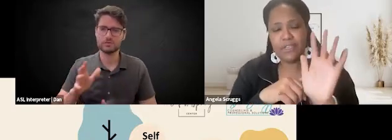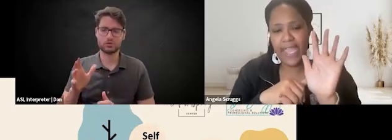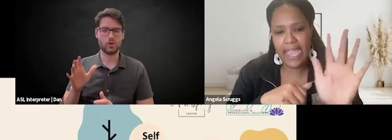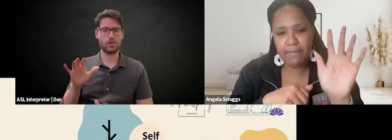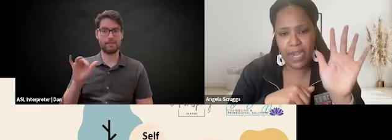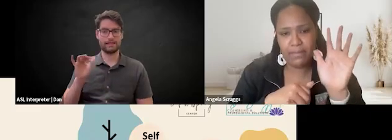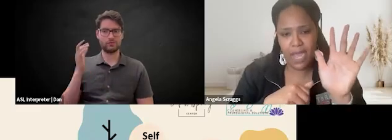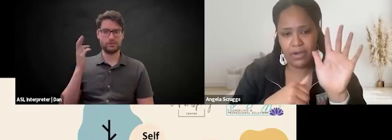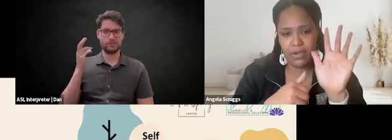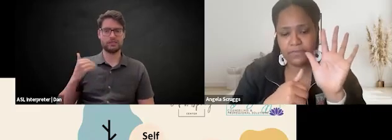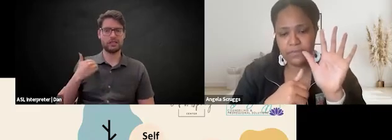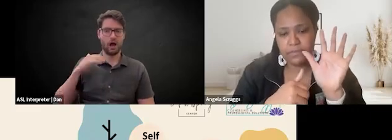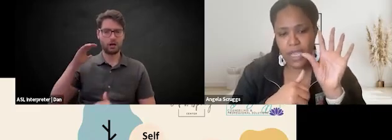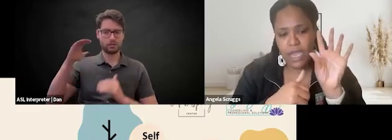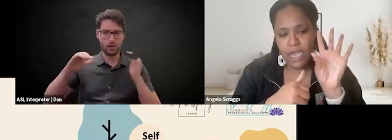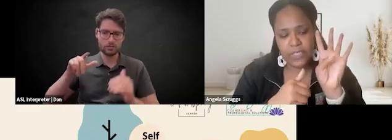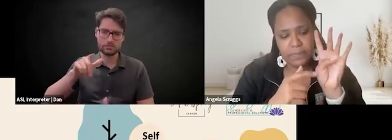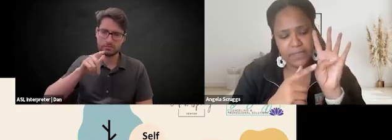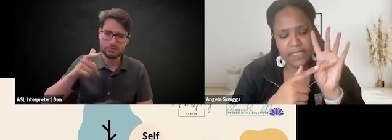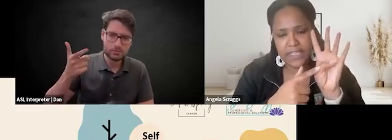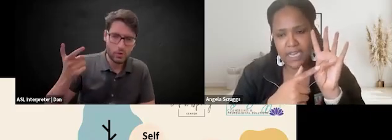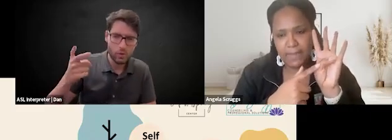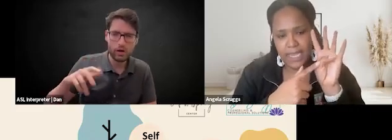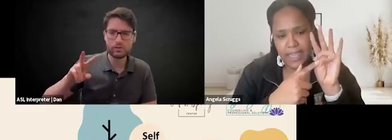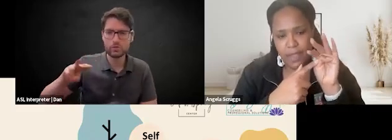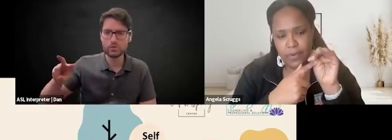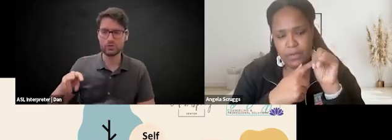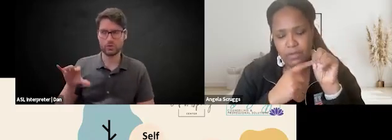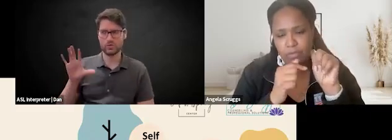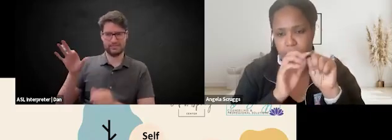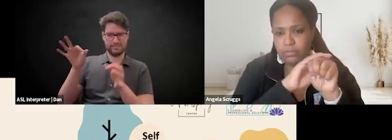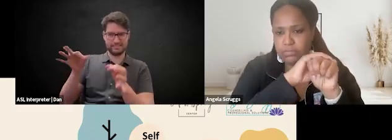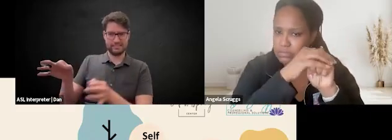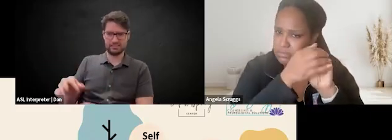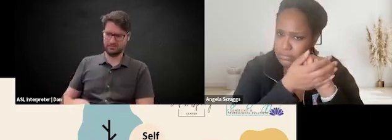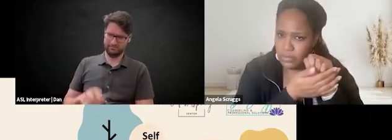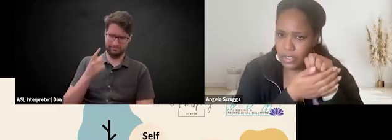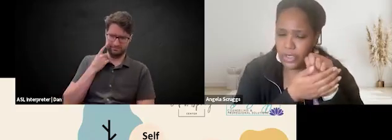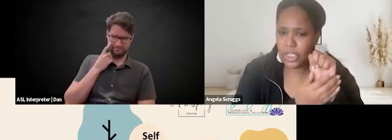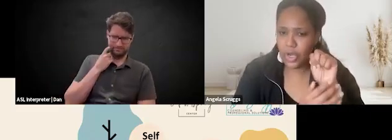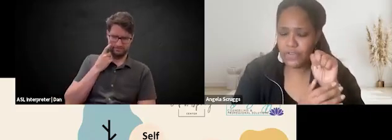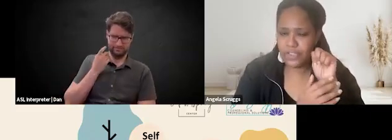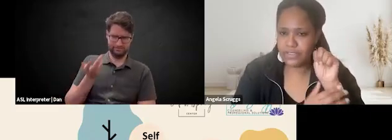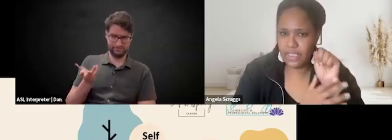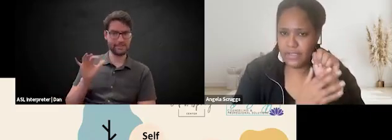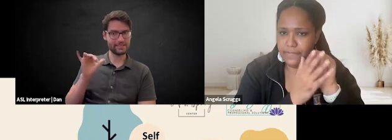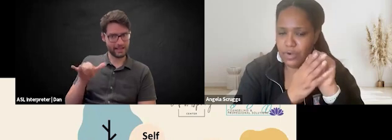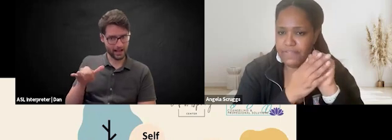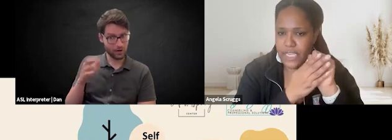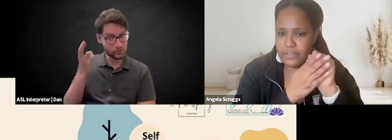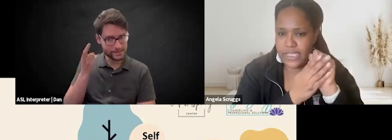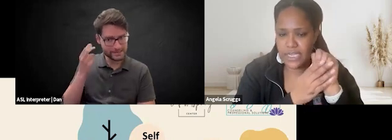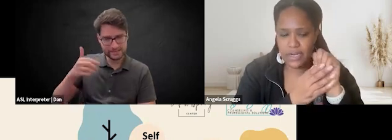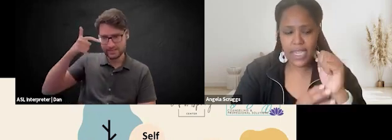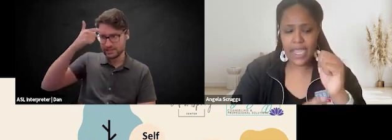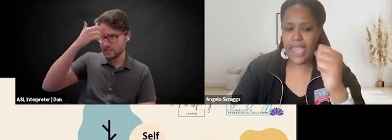So the hand brain model, um... we put the thumb in and we curl over the-- the four fingers here.